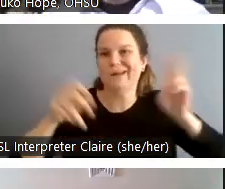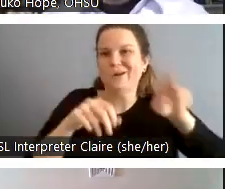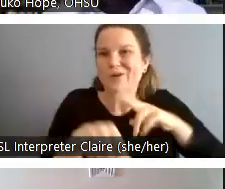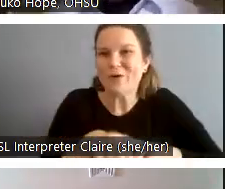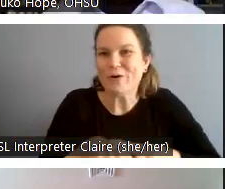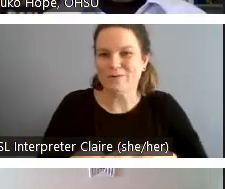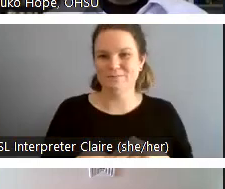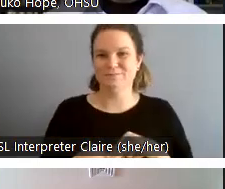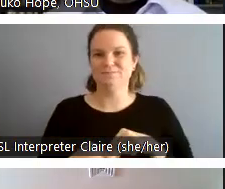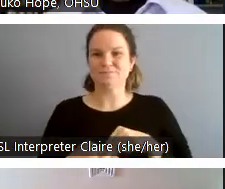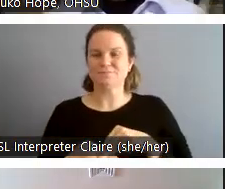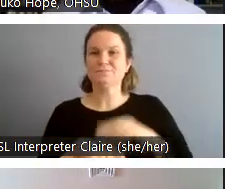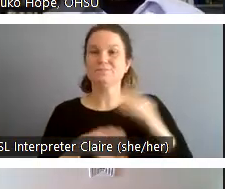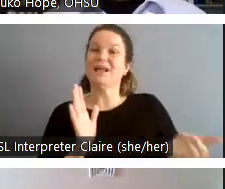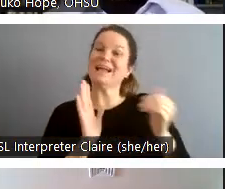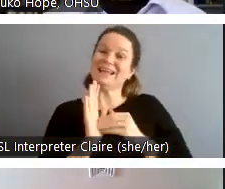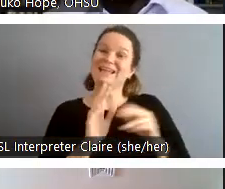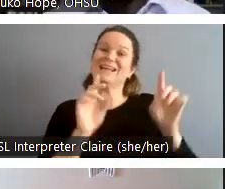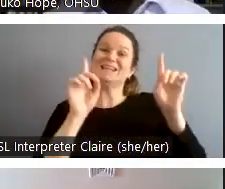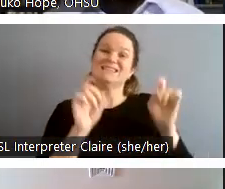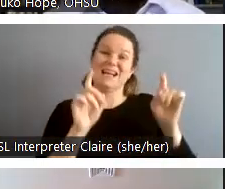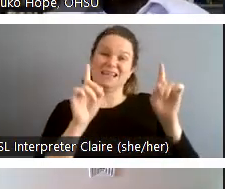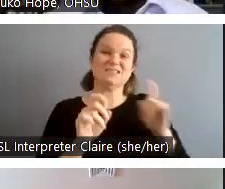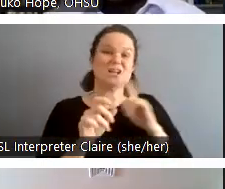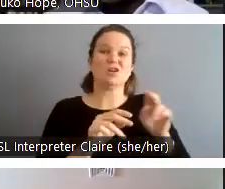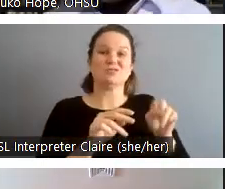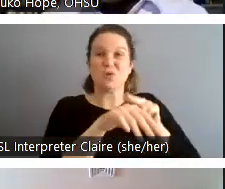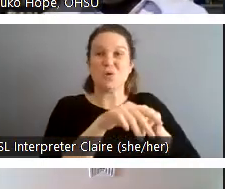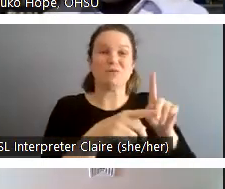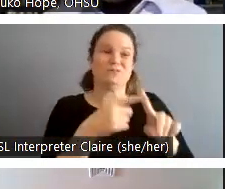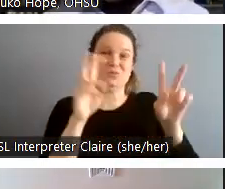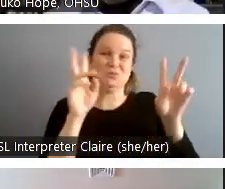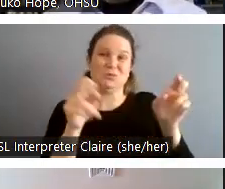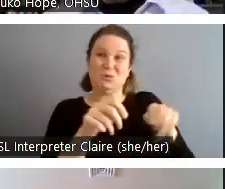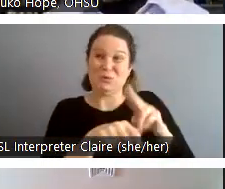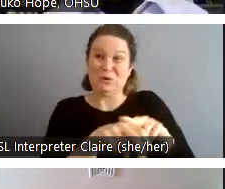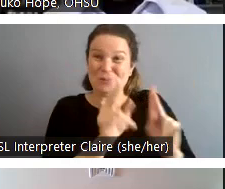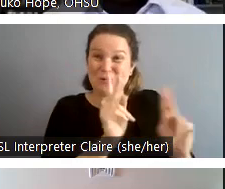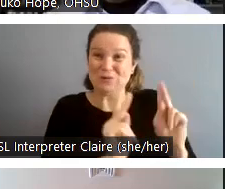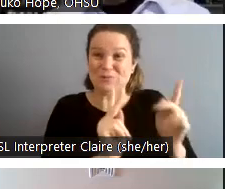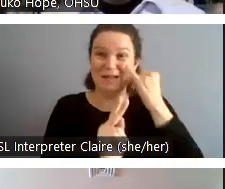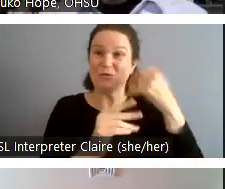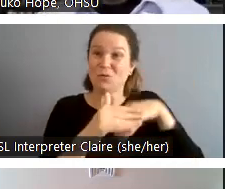groups of people and the data about normal people. And so, if you were super intelligent and you come in and you're